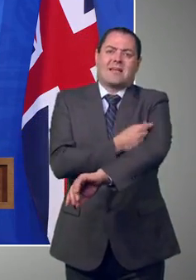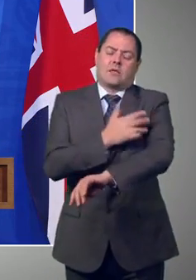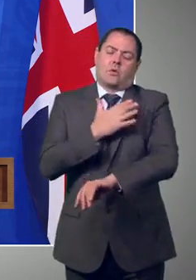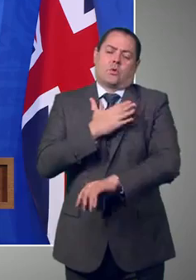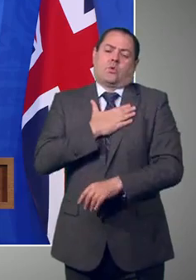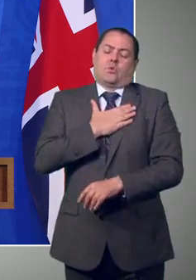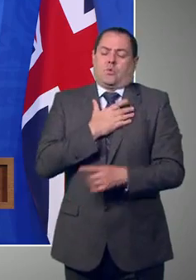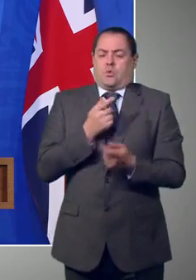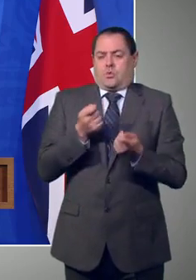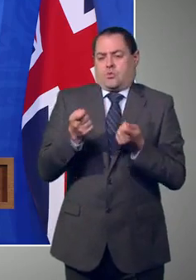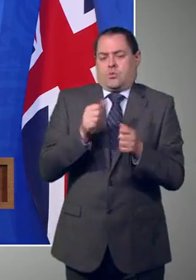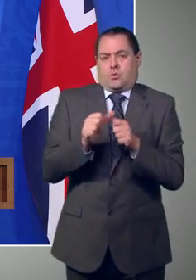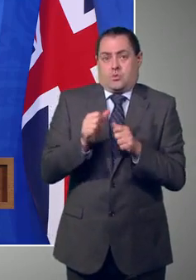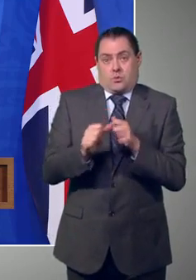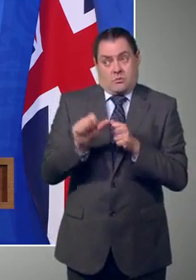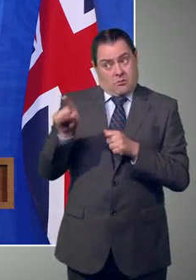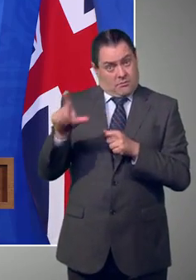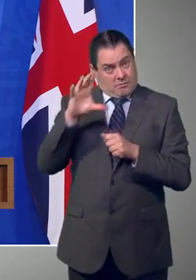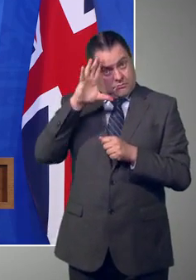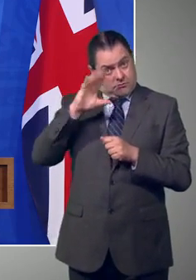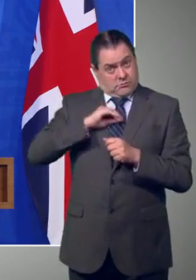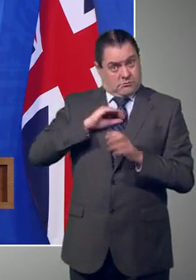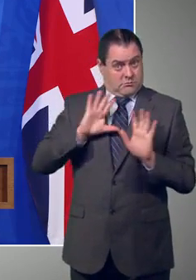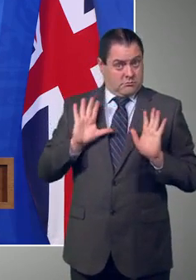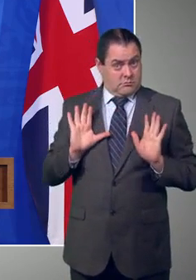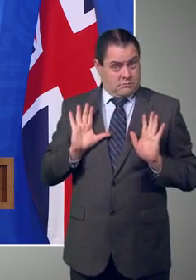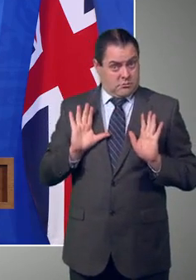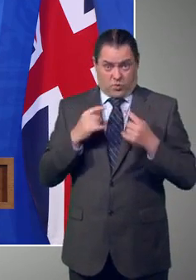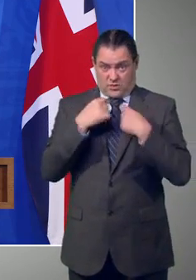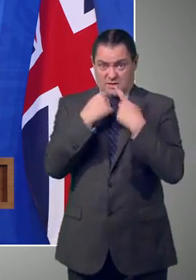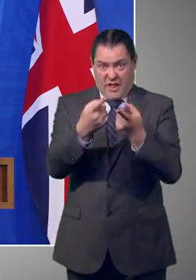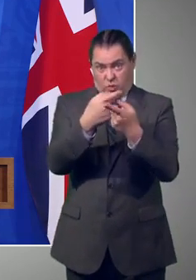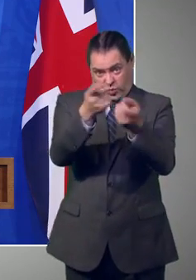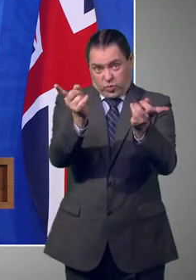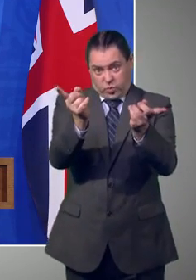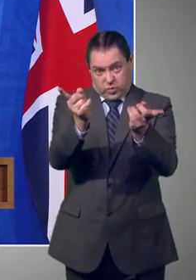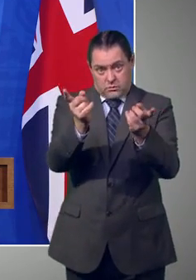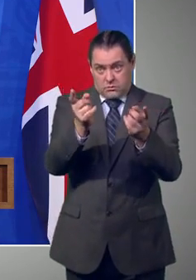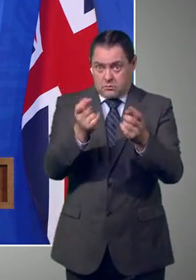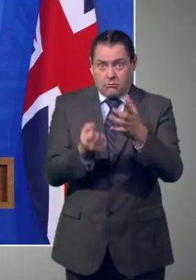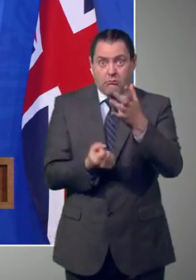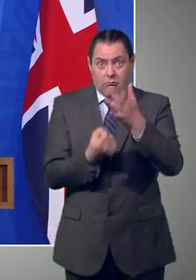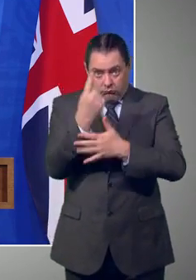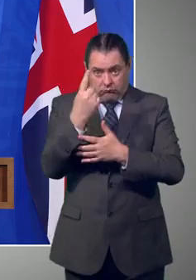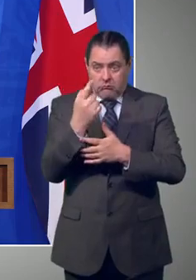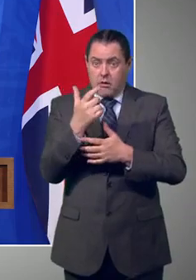forward and get the job. so